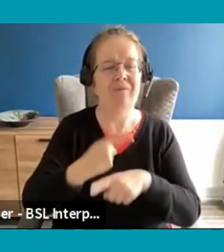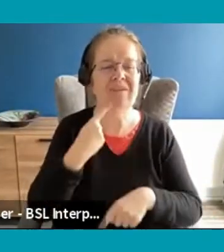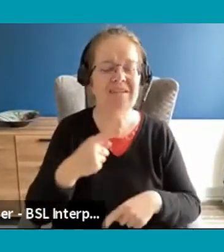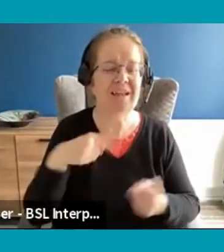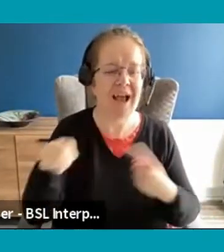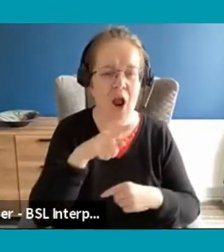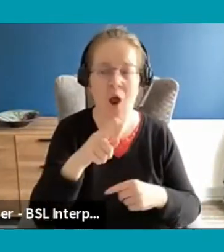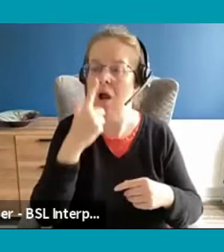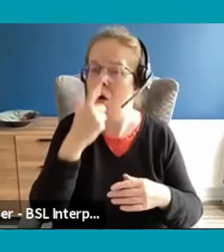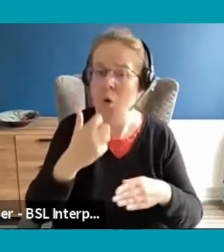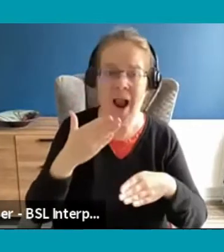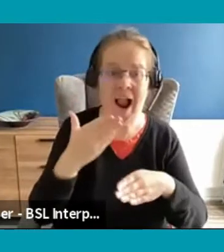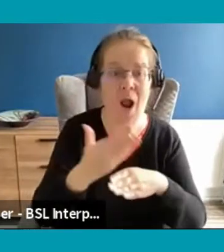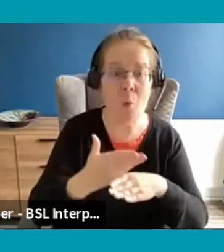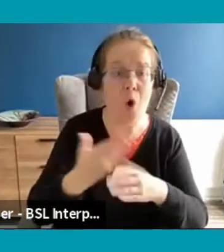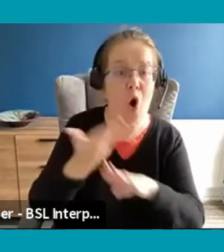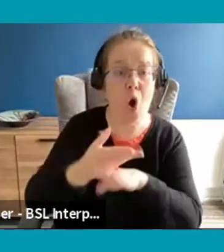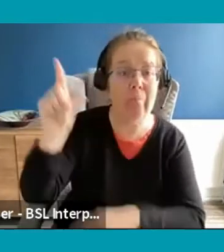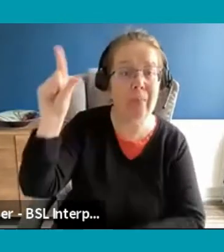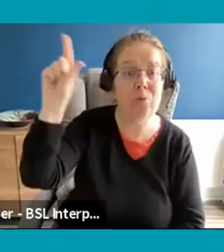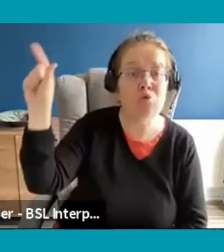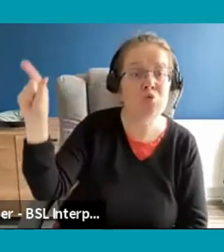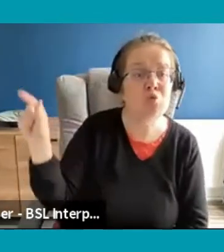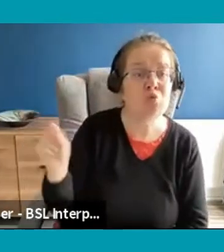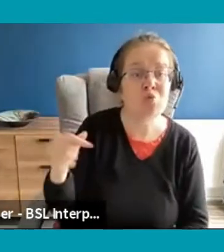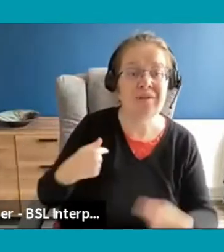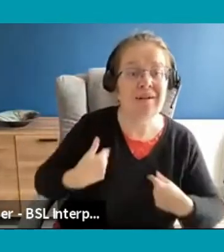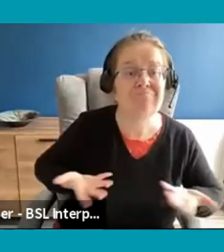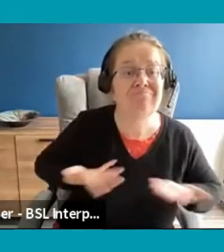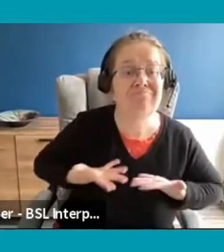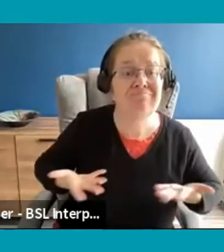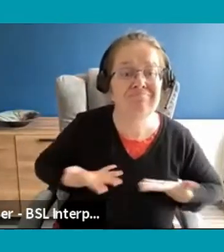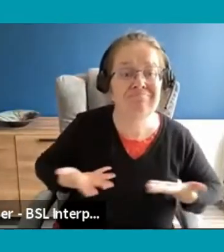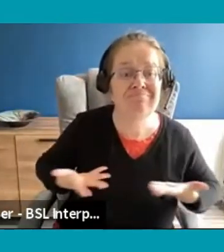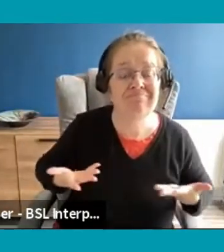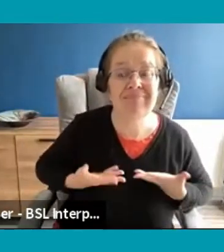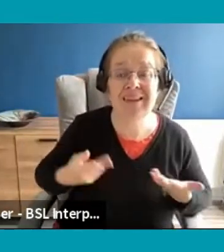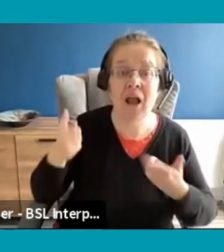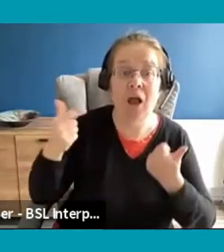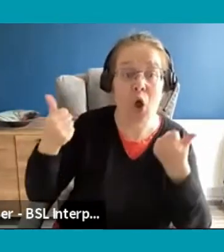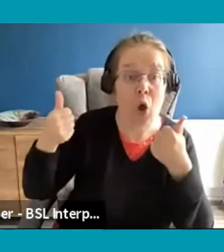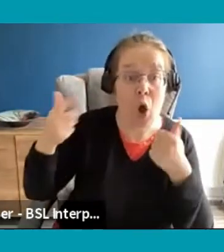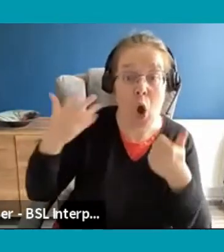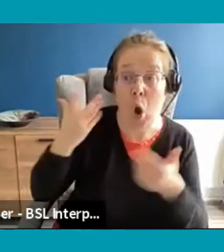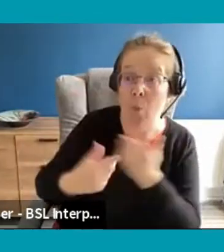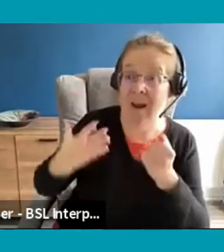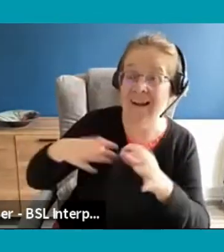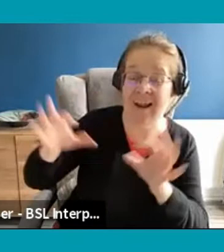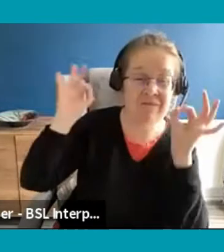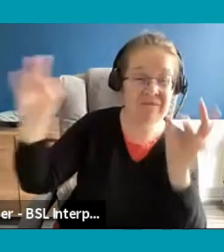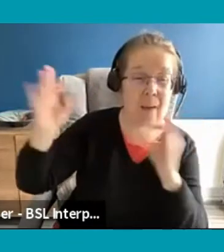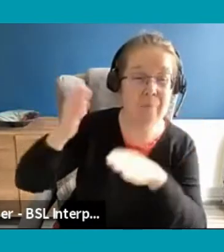can work on the moon for all I care really, as long as you do a fabulous job for us. I said I can't pay for your